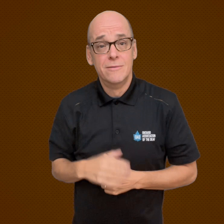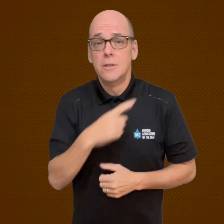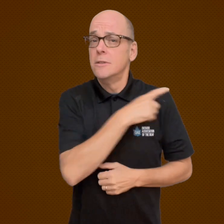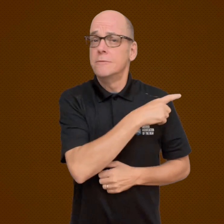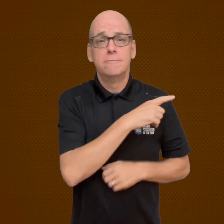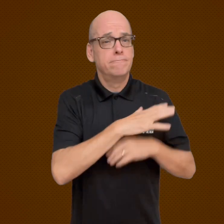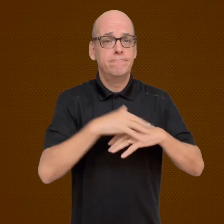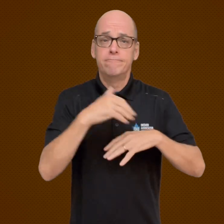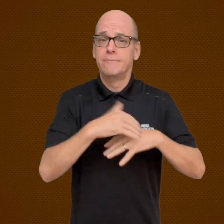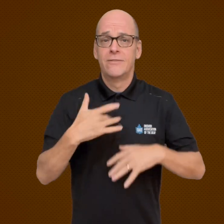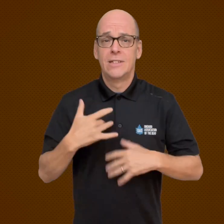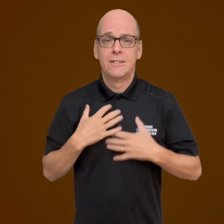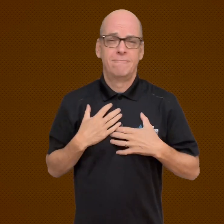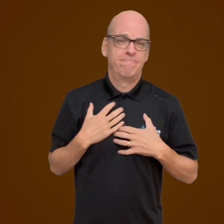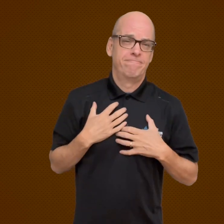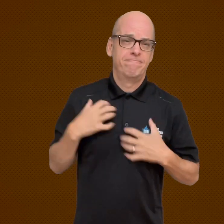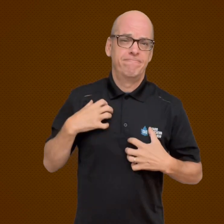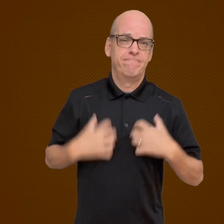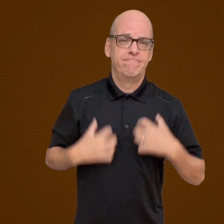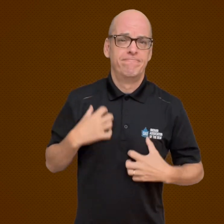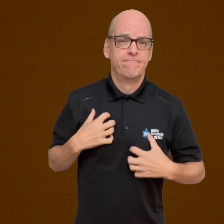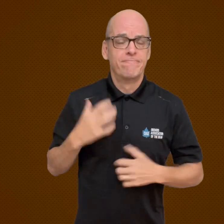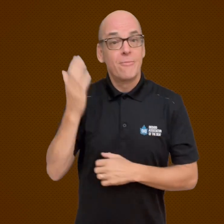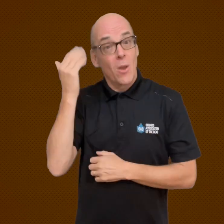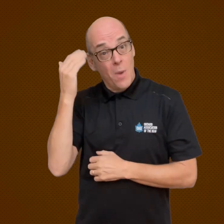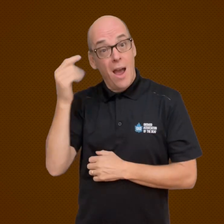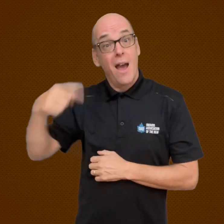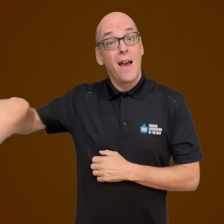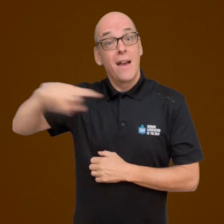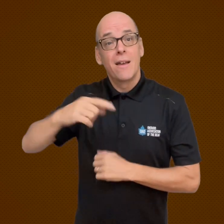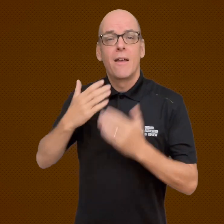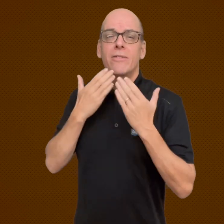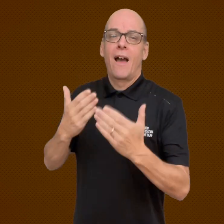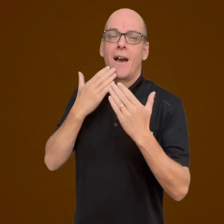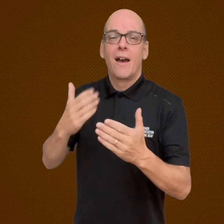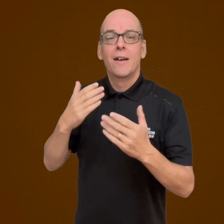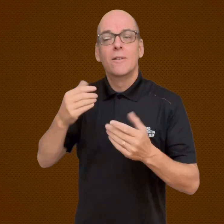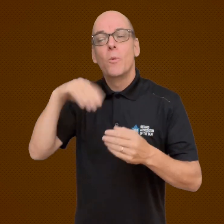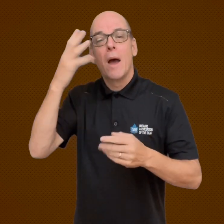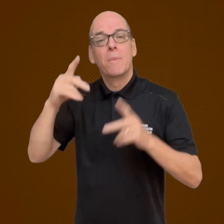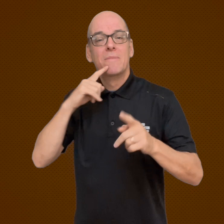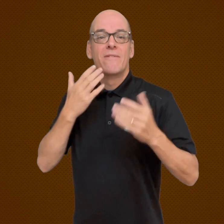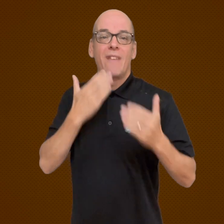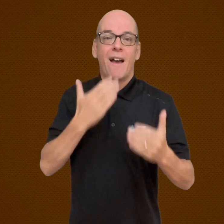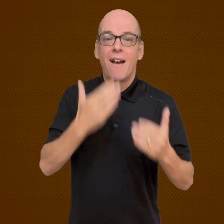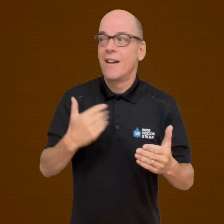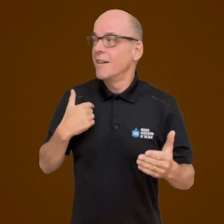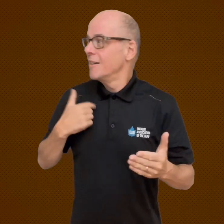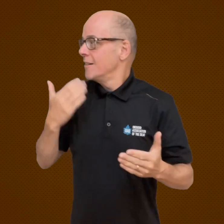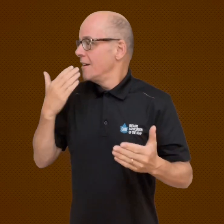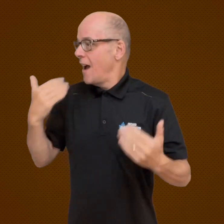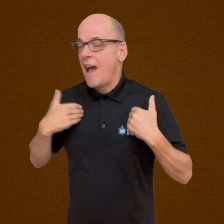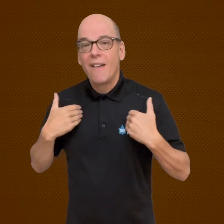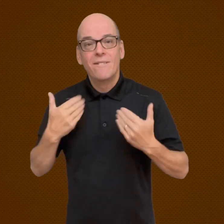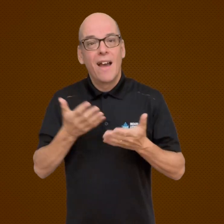Many Indigenous people feel we should not celebrate because white people give thanks for what they have,